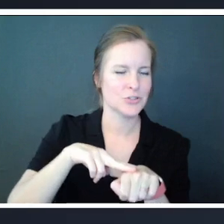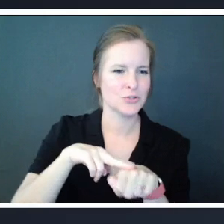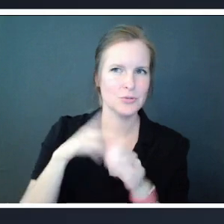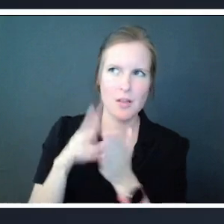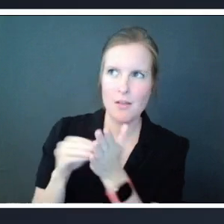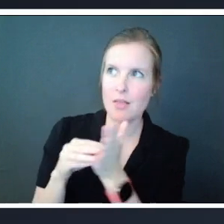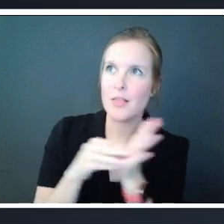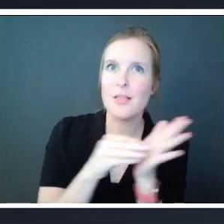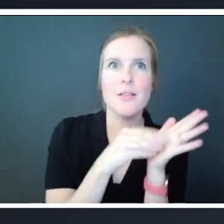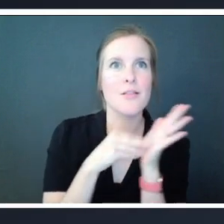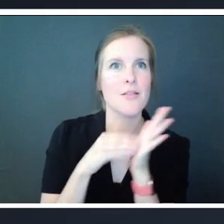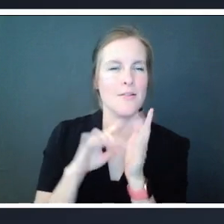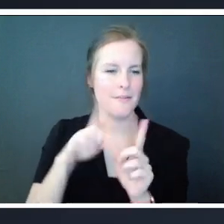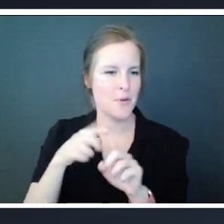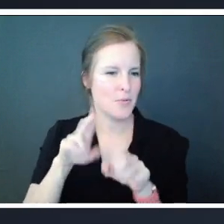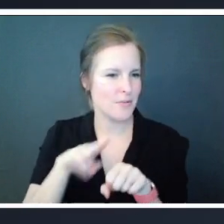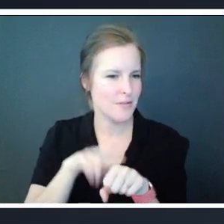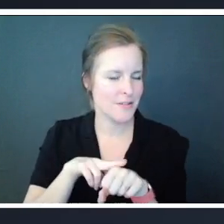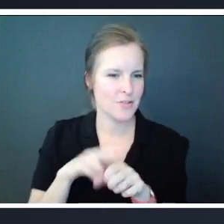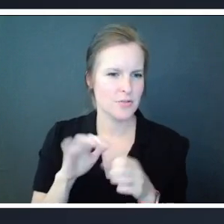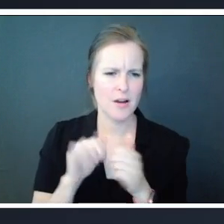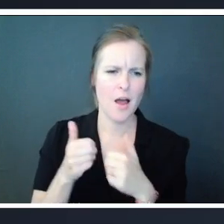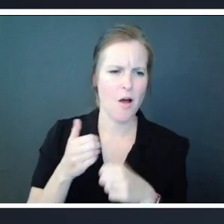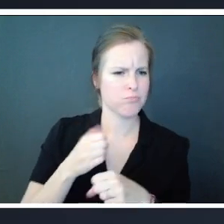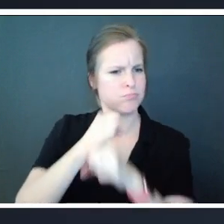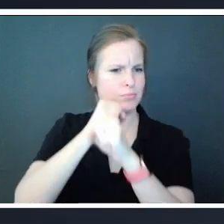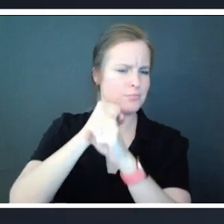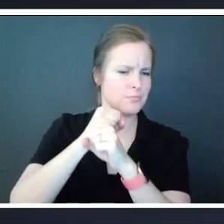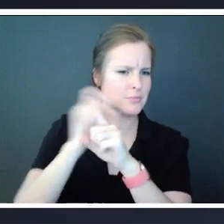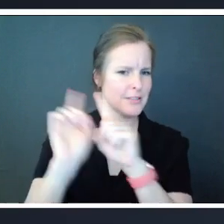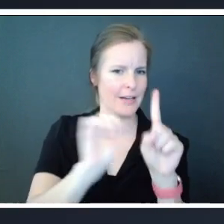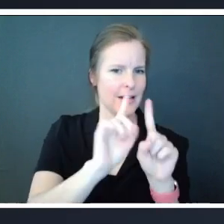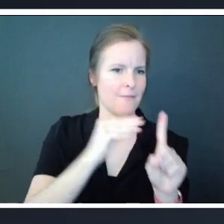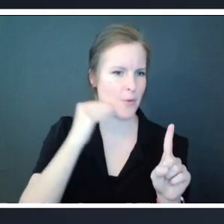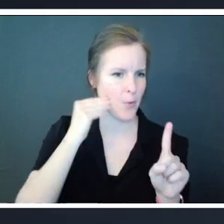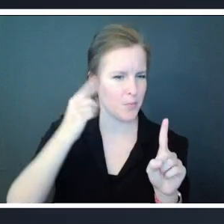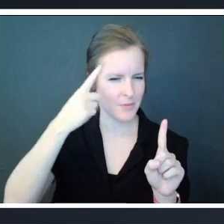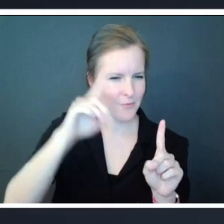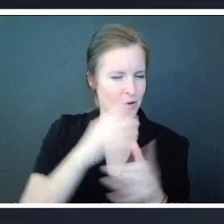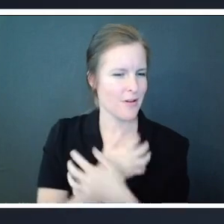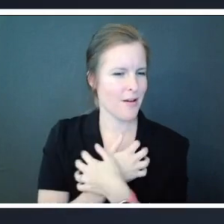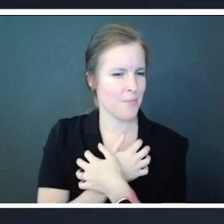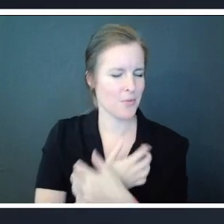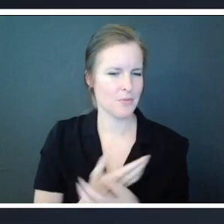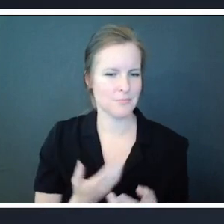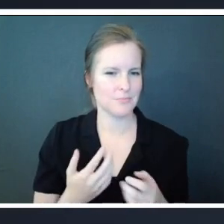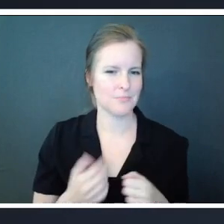do to protect animal habitats. Laura Hernandez: